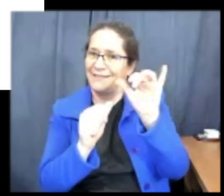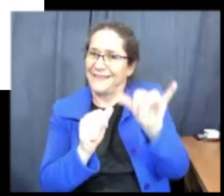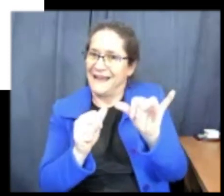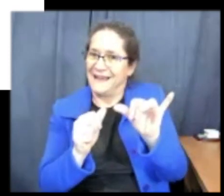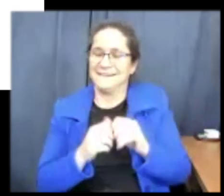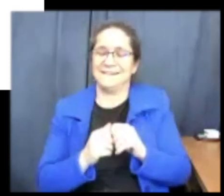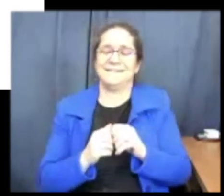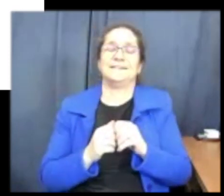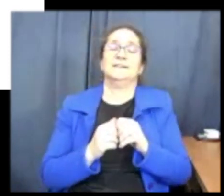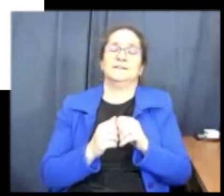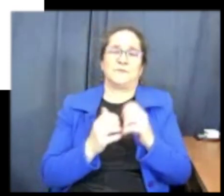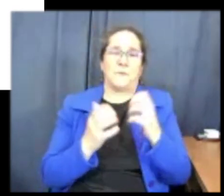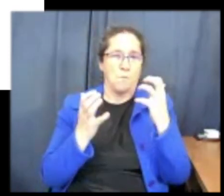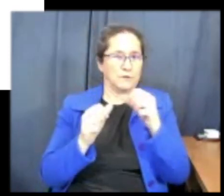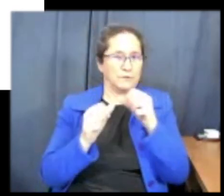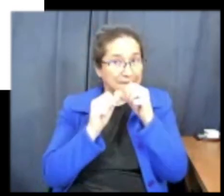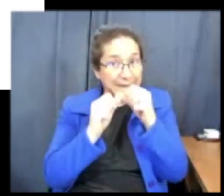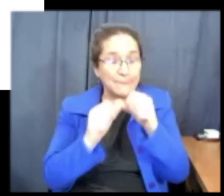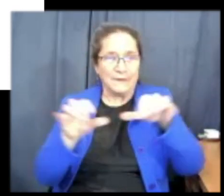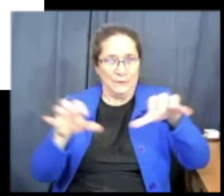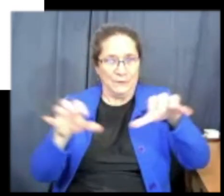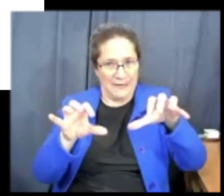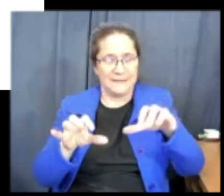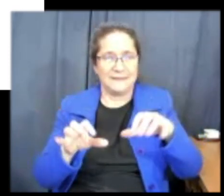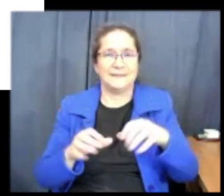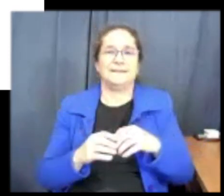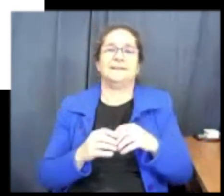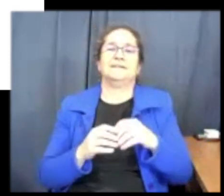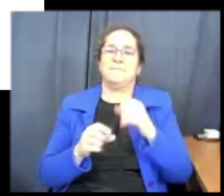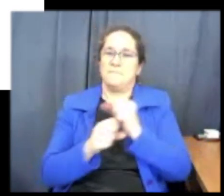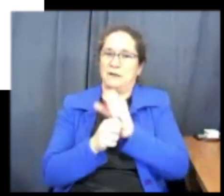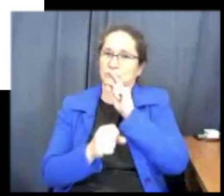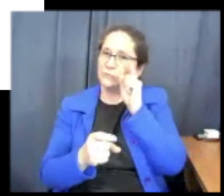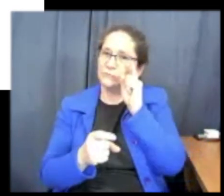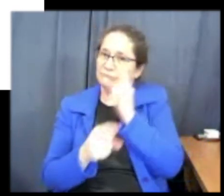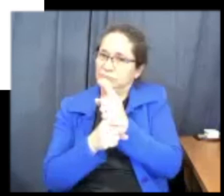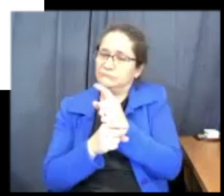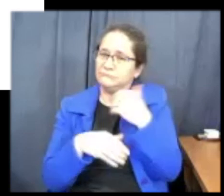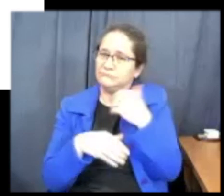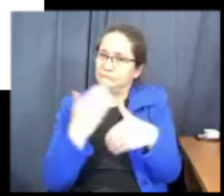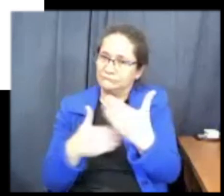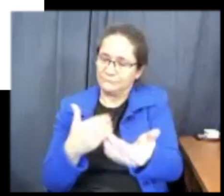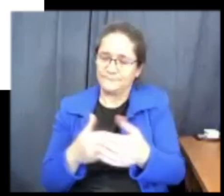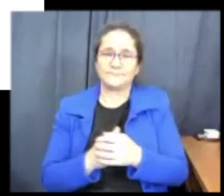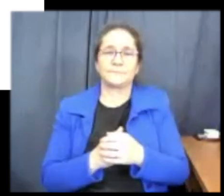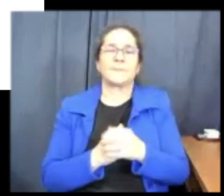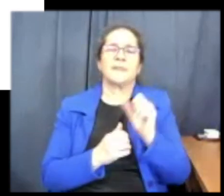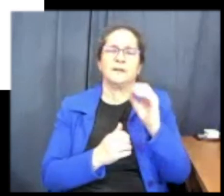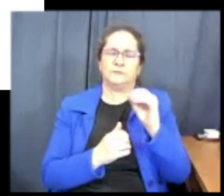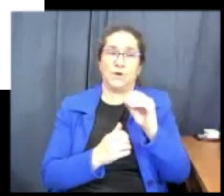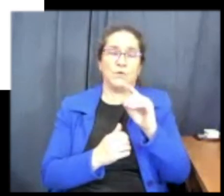we want to keep doing what we're doing, and so we want to make sure we're doing it right. So for this one really look at your teachers